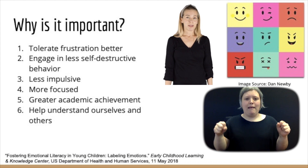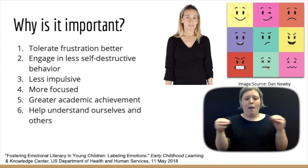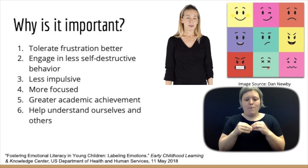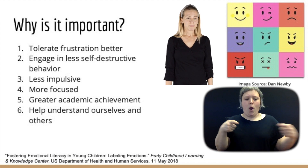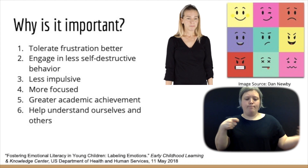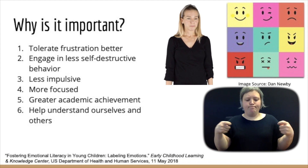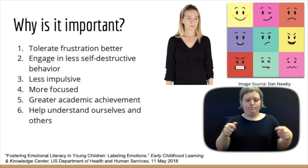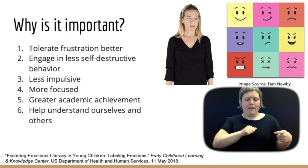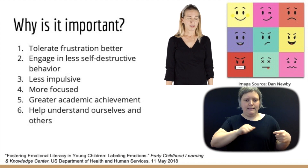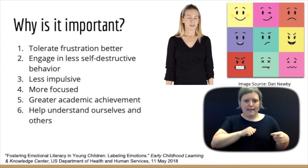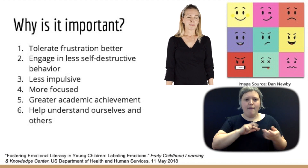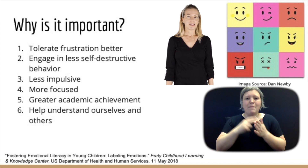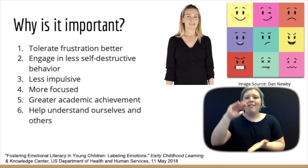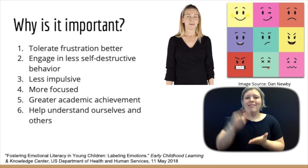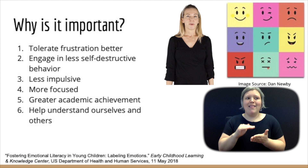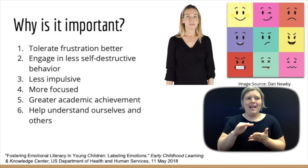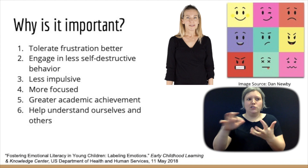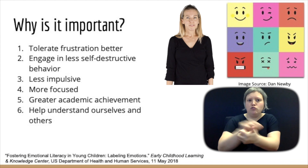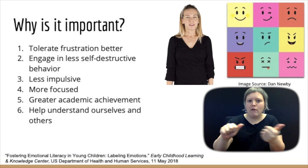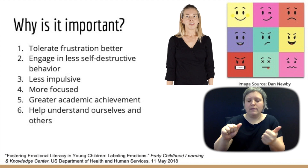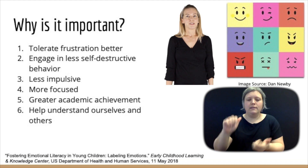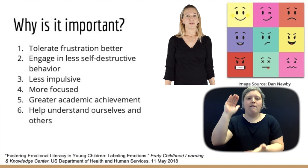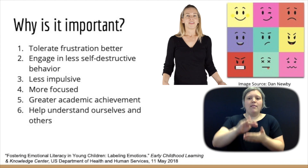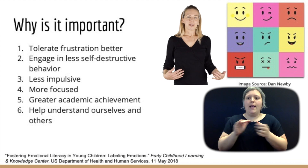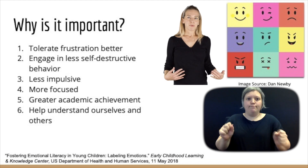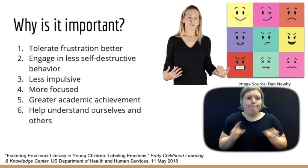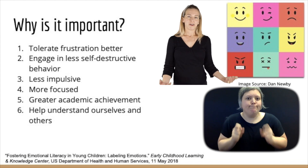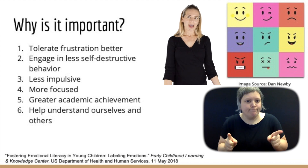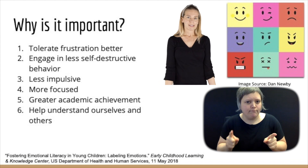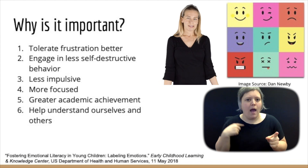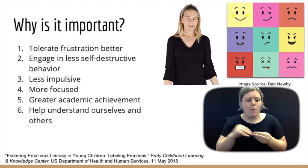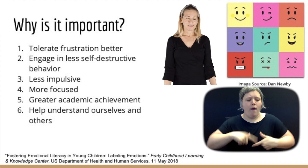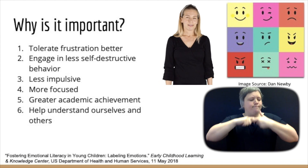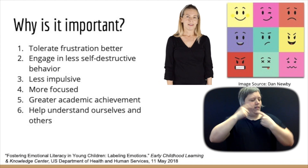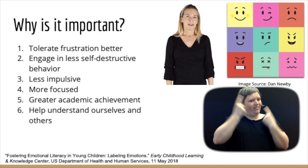behavior. You'll be less impulsive. You'll think before you're acting.